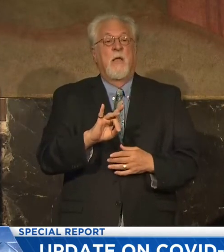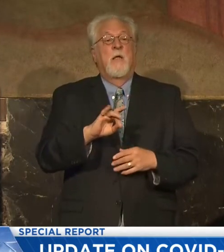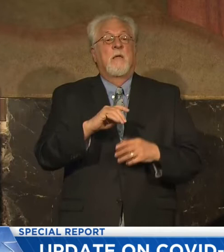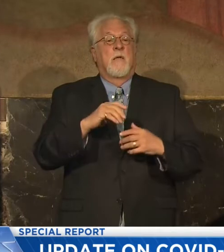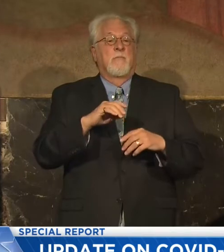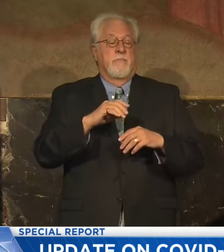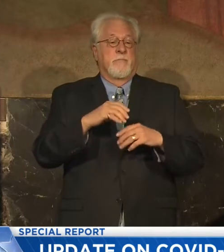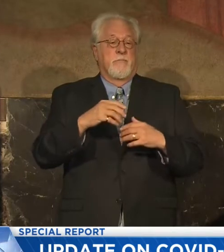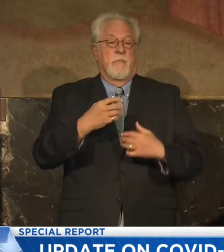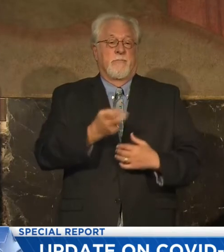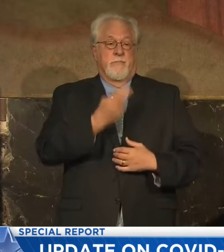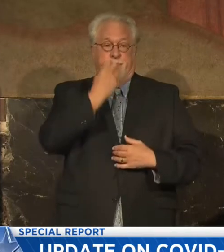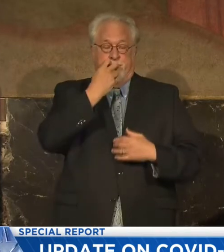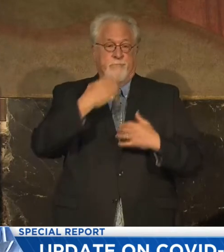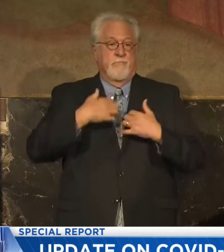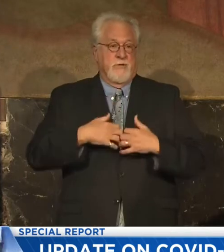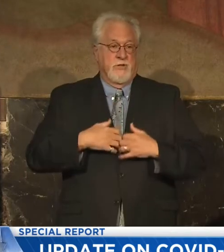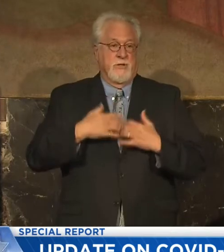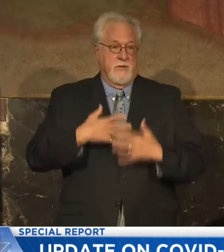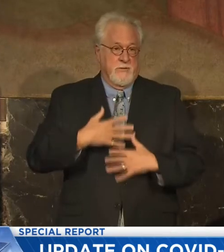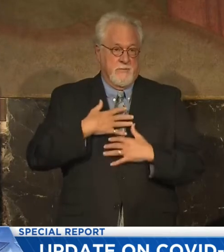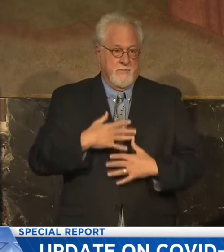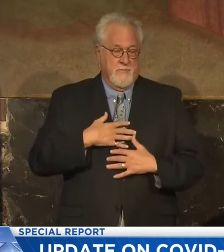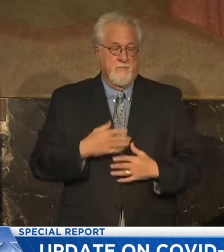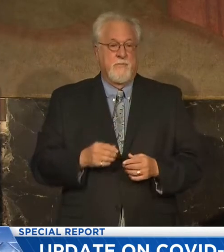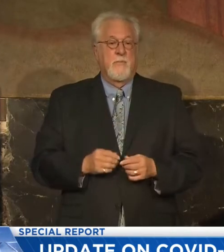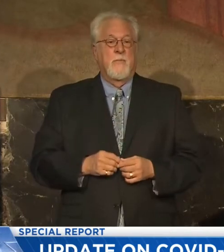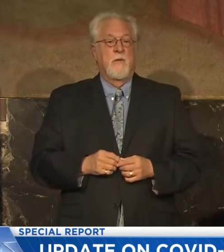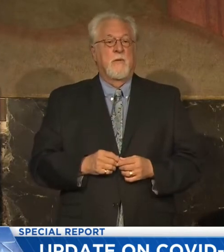WE SEE THE HOSPITALIZATIONS DECREASING.